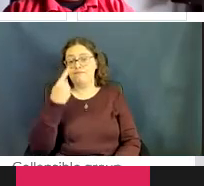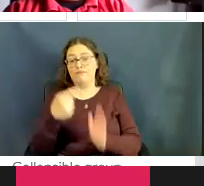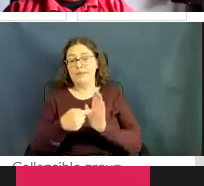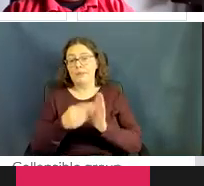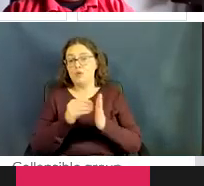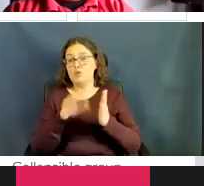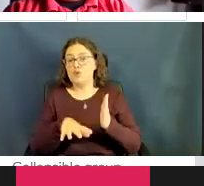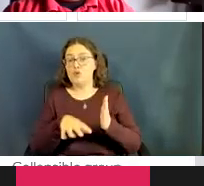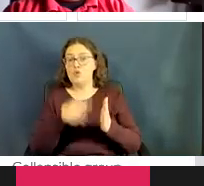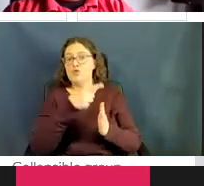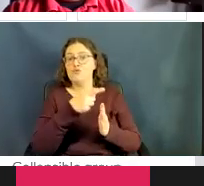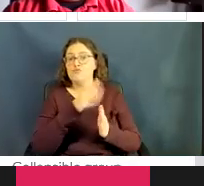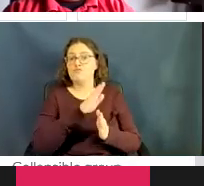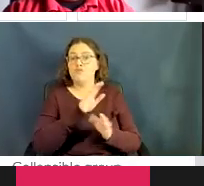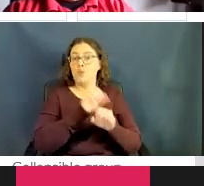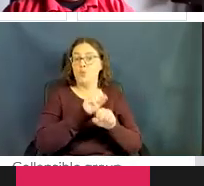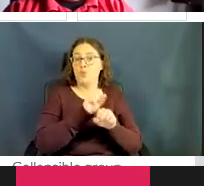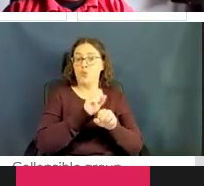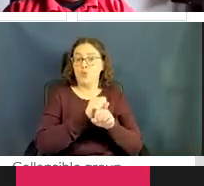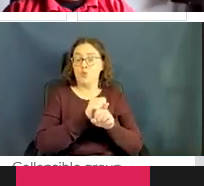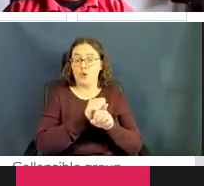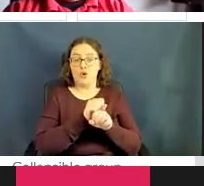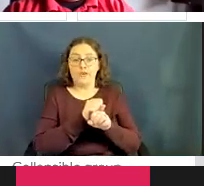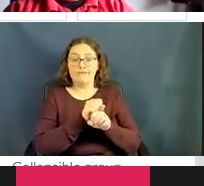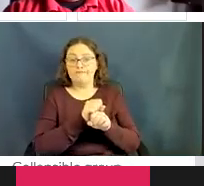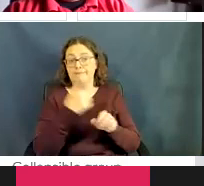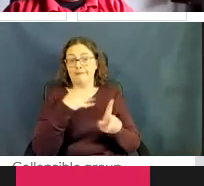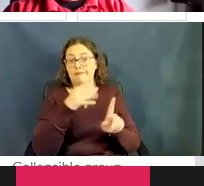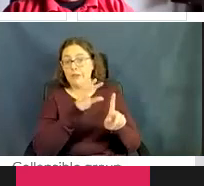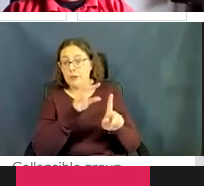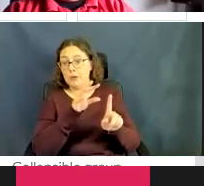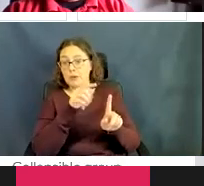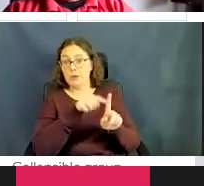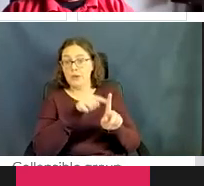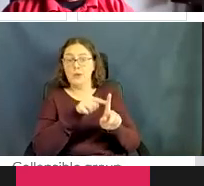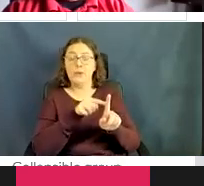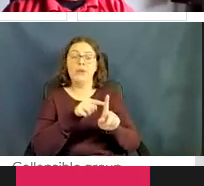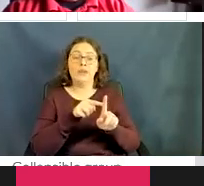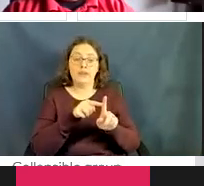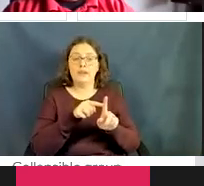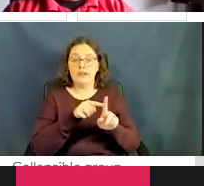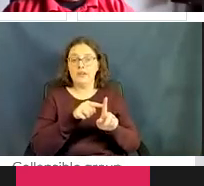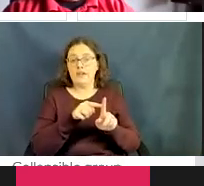It is set up so you can go back to the homepage every time they hit that.